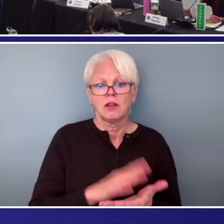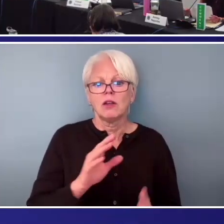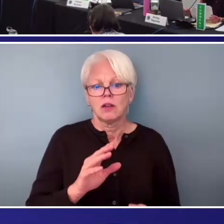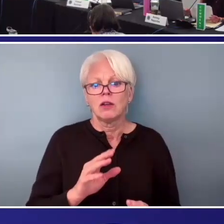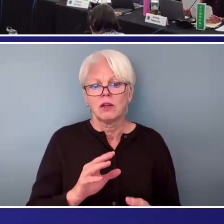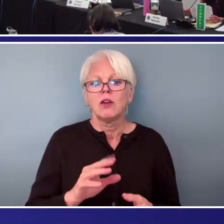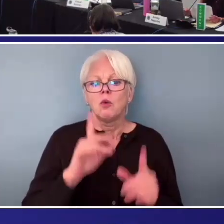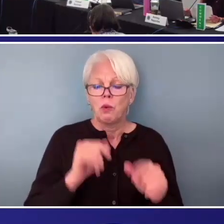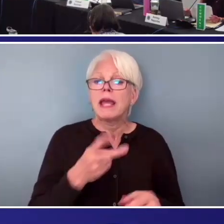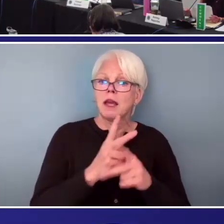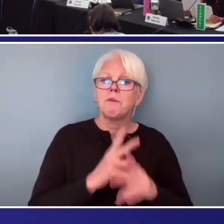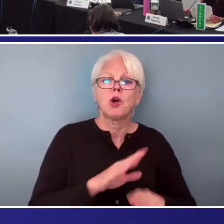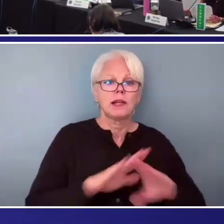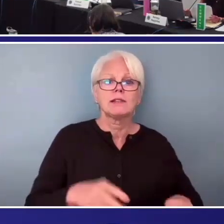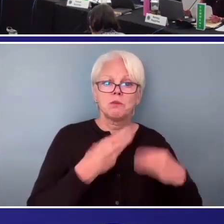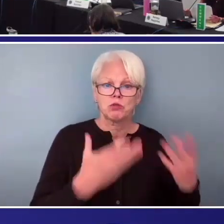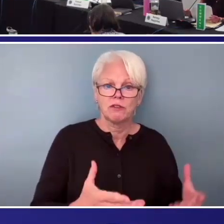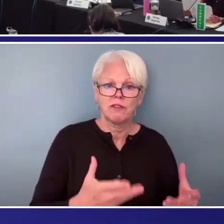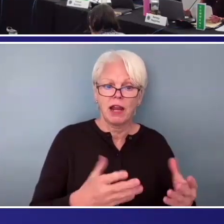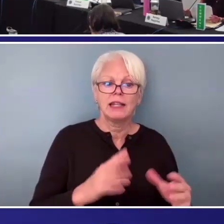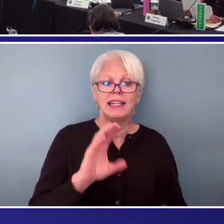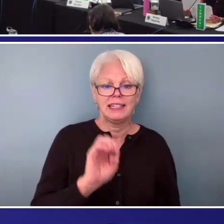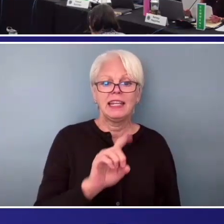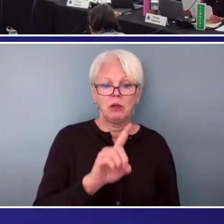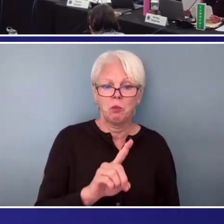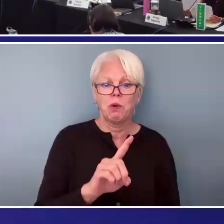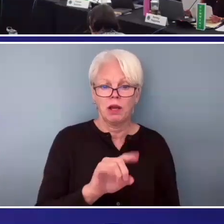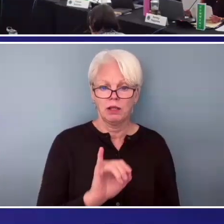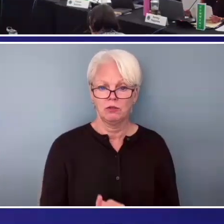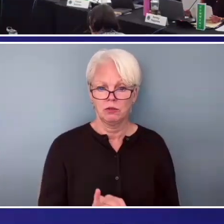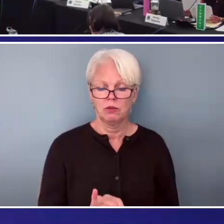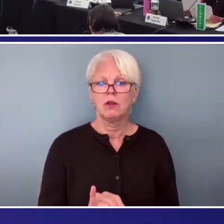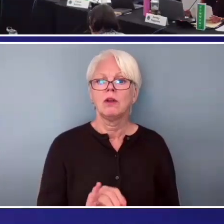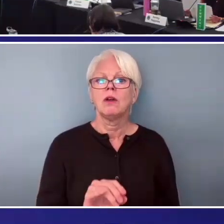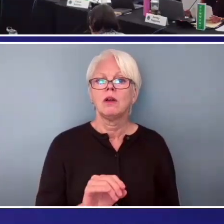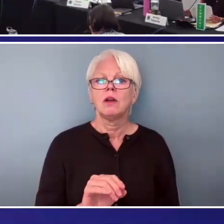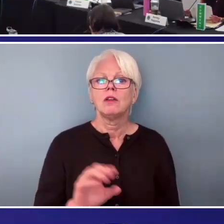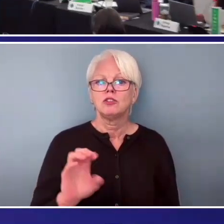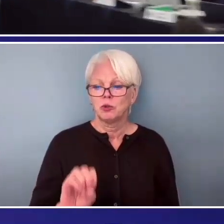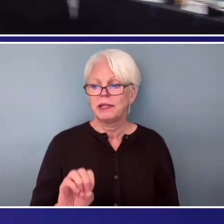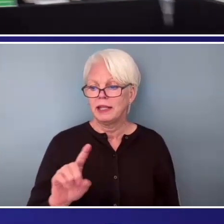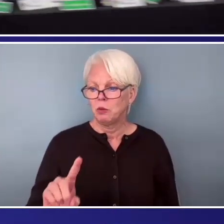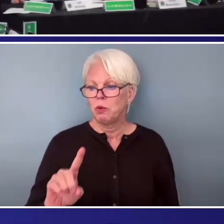documentation in paragraphs (e)(1) Romanette one through (e)(1) Romanette three of this section, or if the borrower's